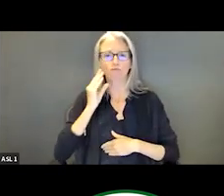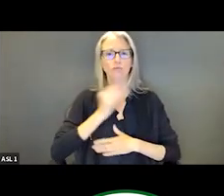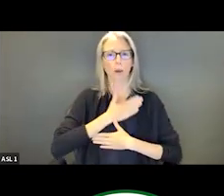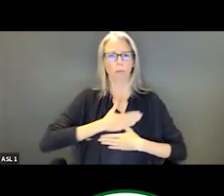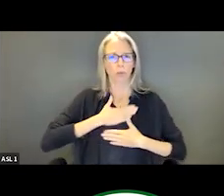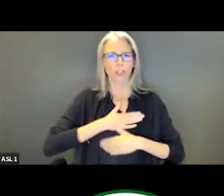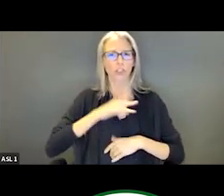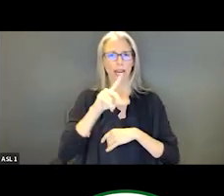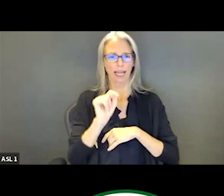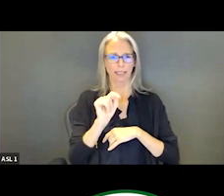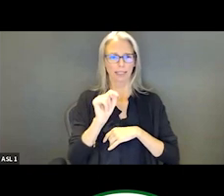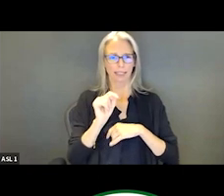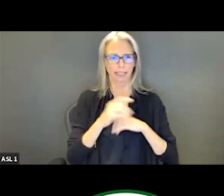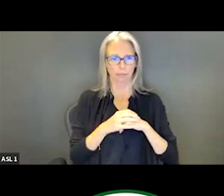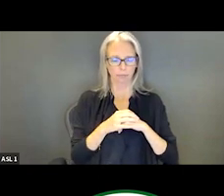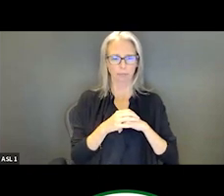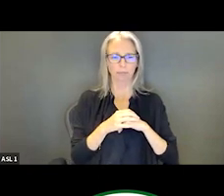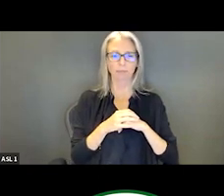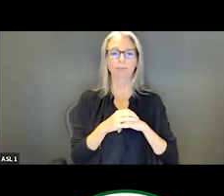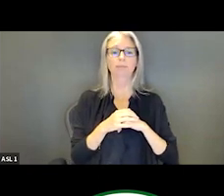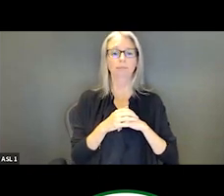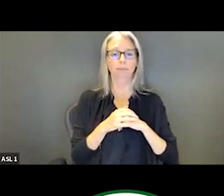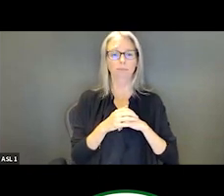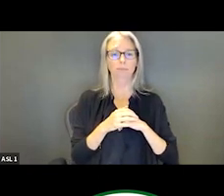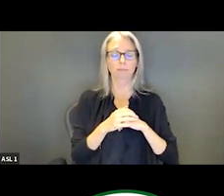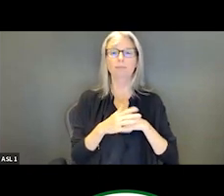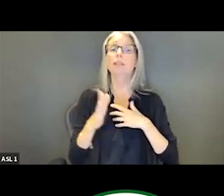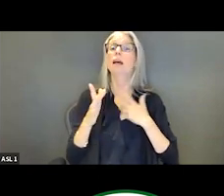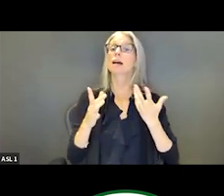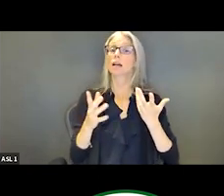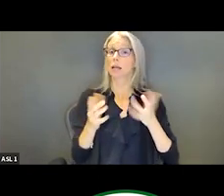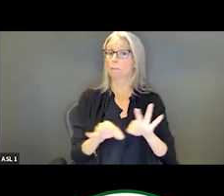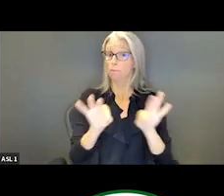And consistency and accessible services and infrastructure created a familiarity that